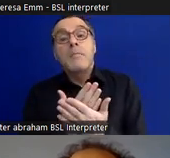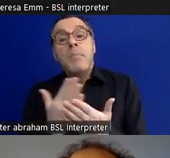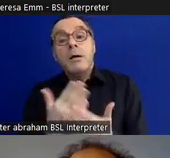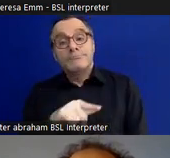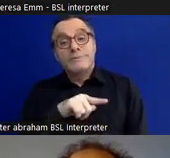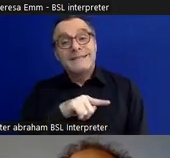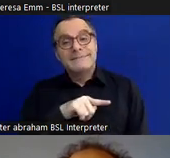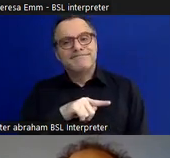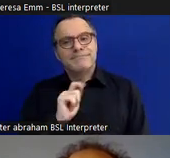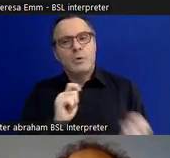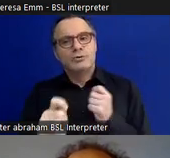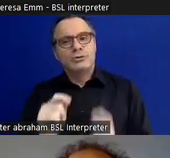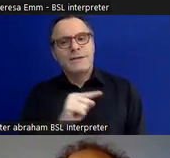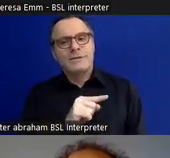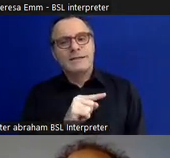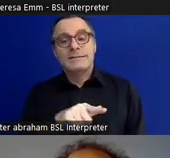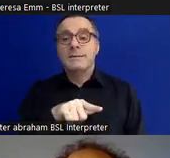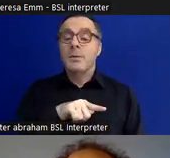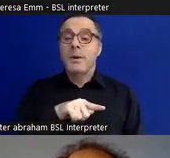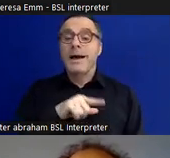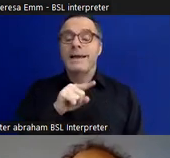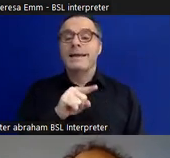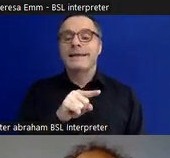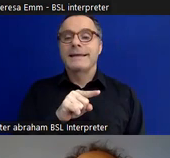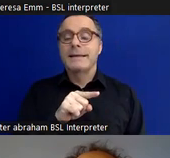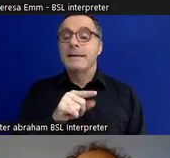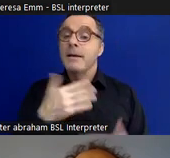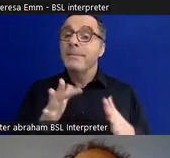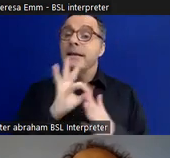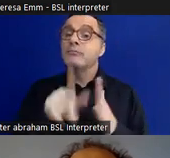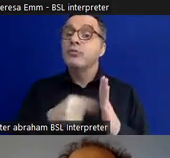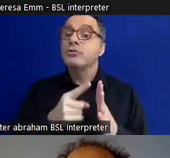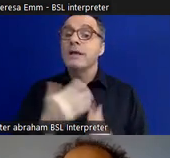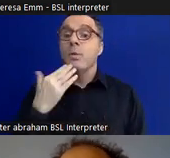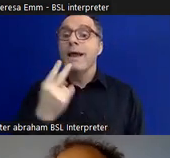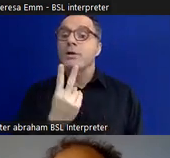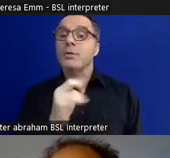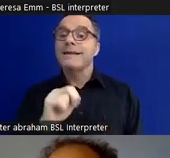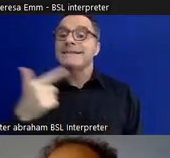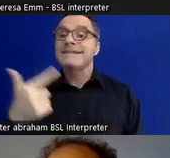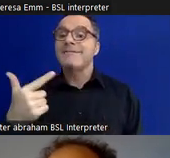the moment is that we did a project in 2017 called "Never Going Underground" which was